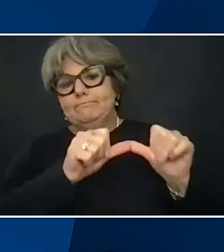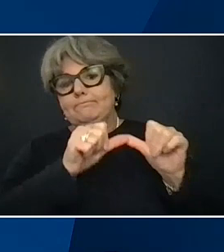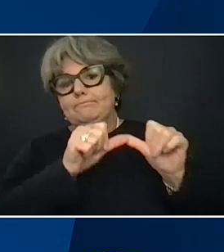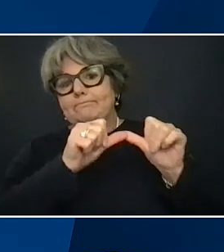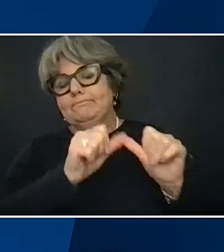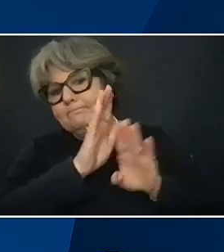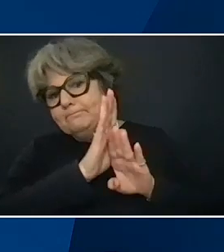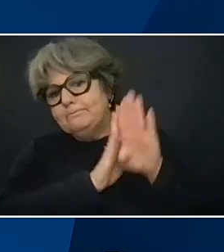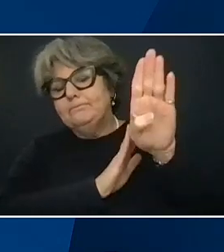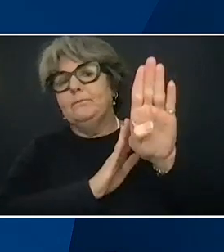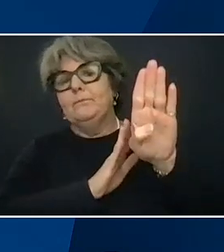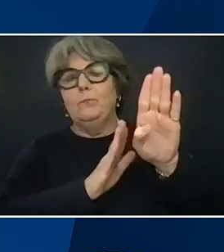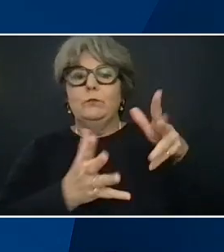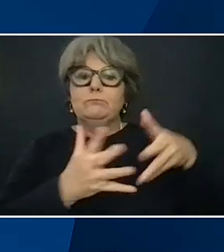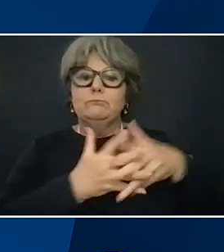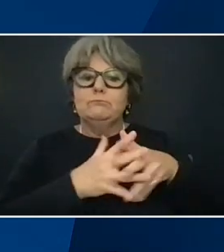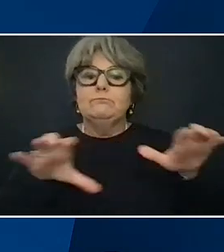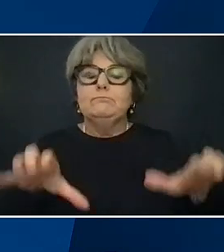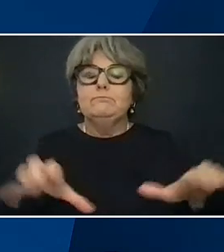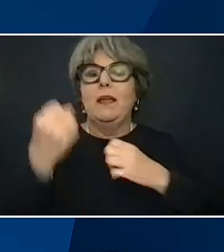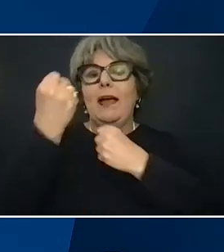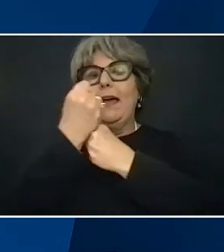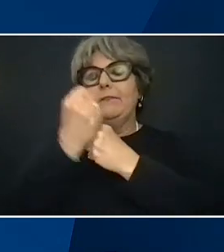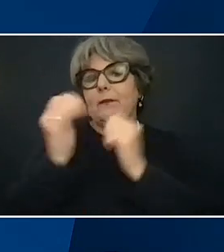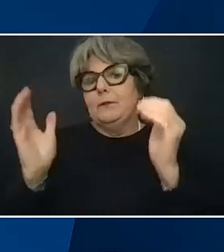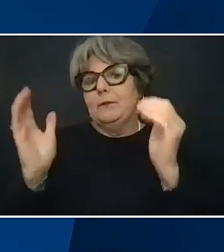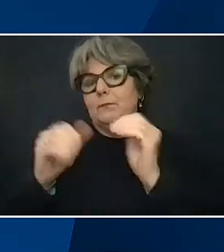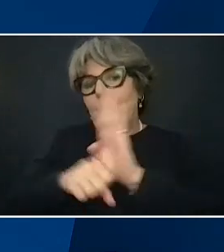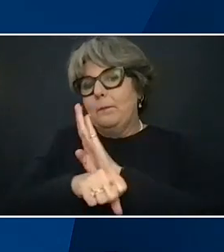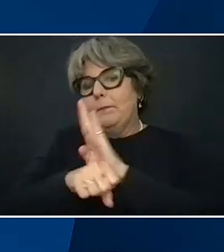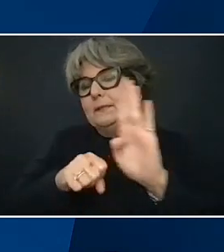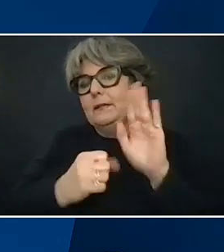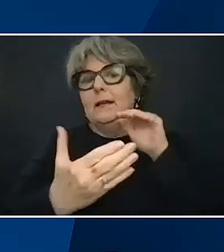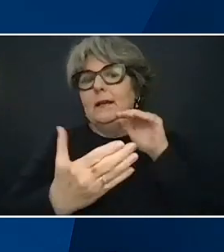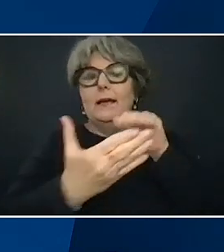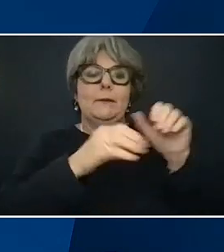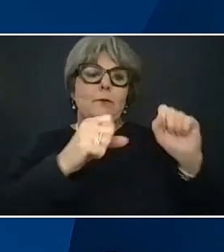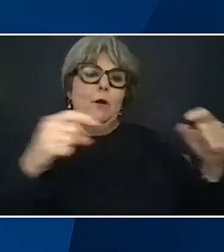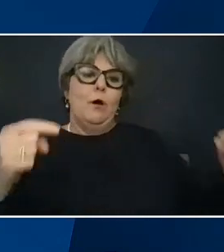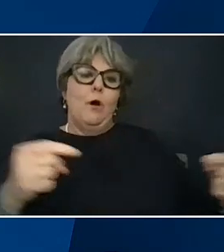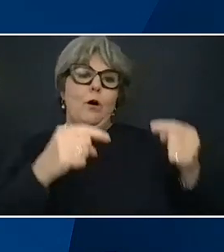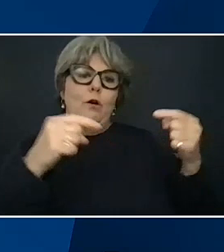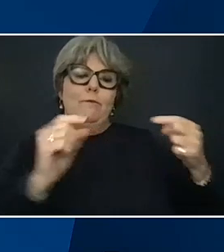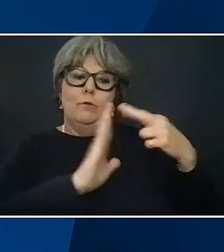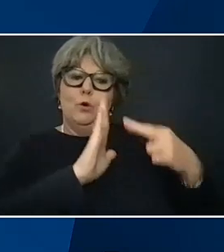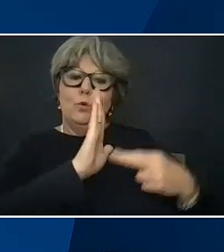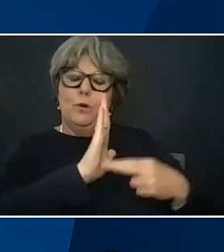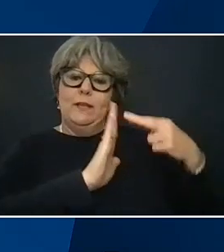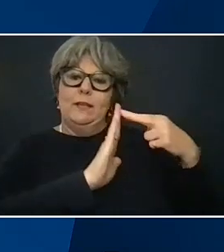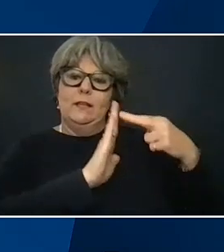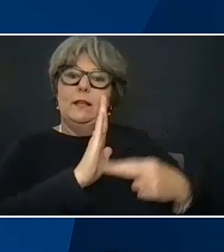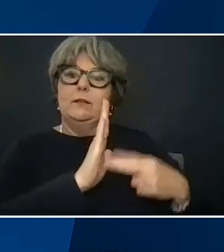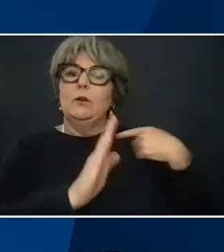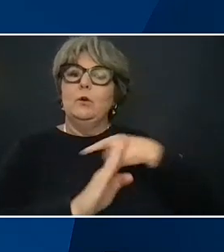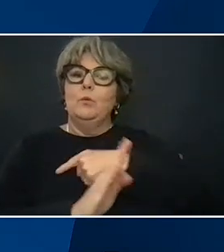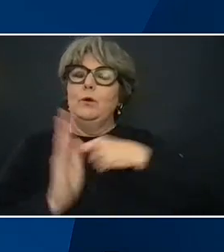action and advocacy of small business and against potentially harmful regulations. We represent over 60,000 licensed